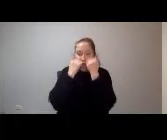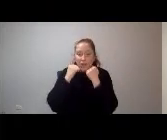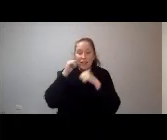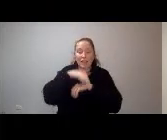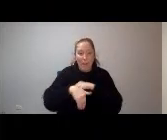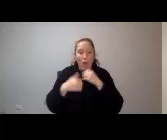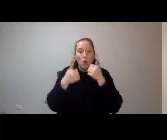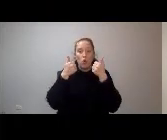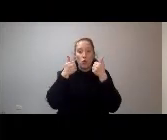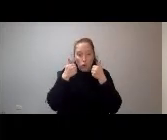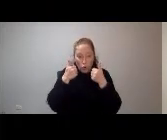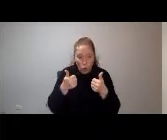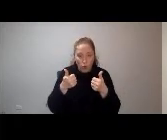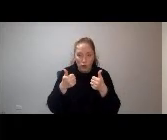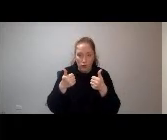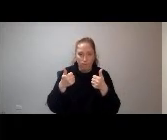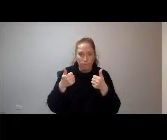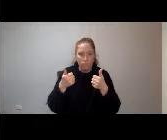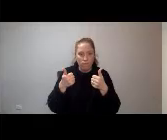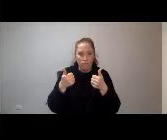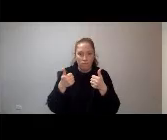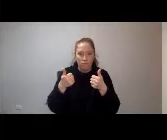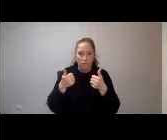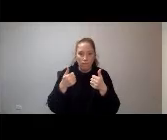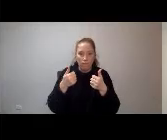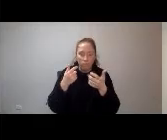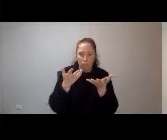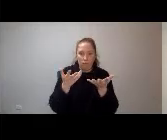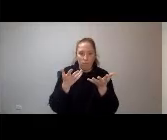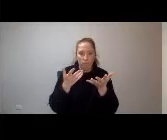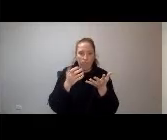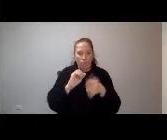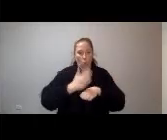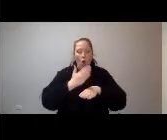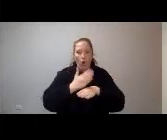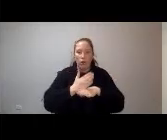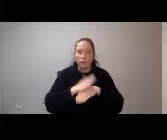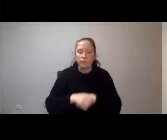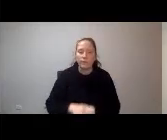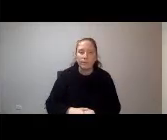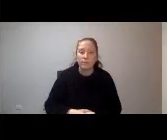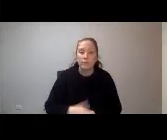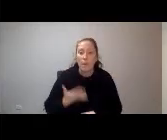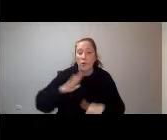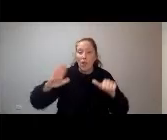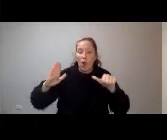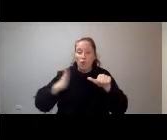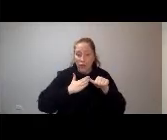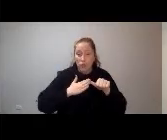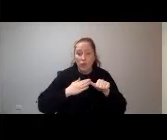and the outcomes that it leads to. So, we originally analysed and described its components,